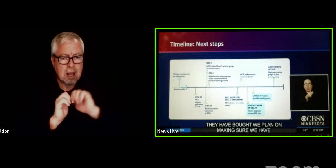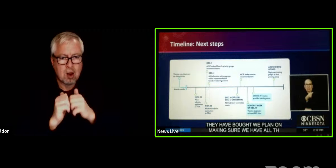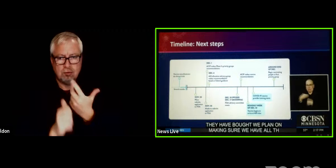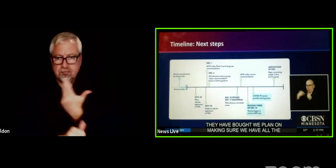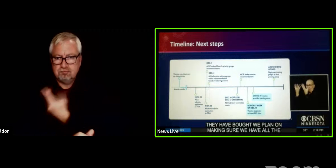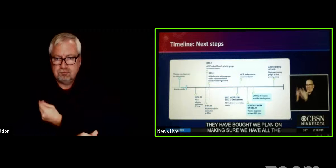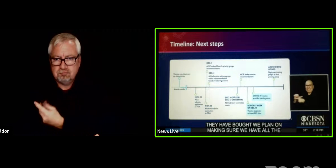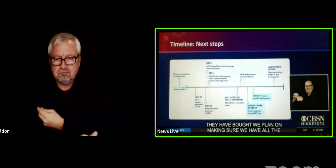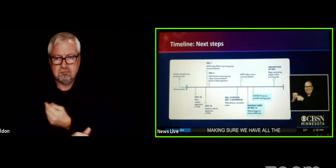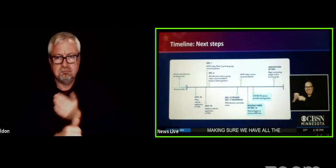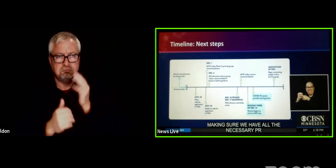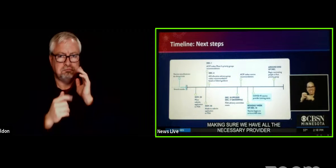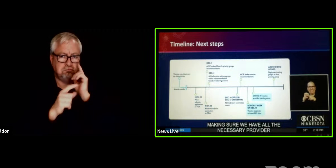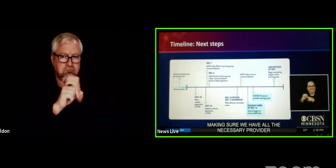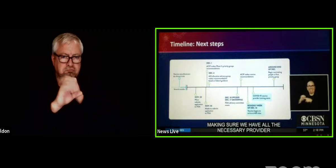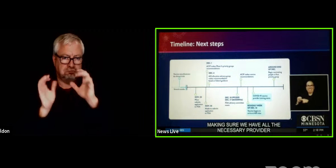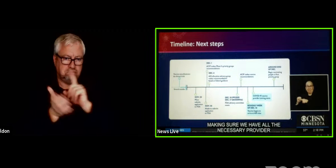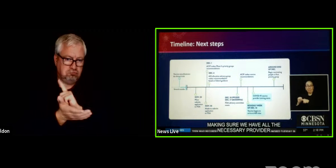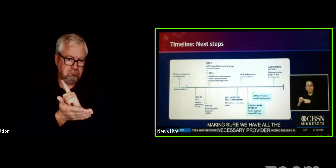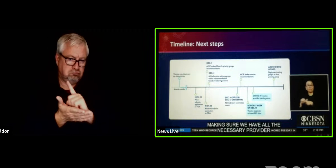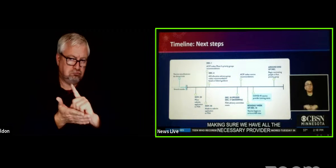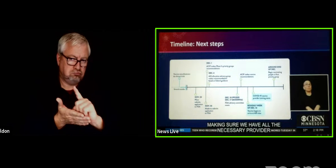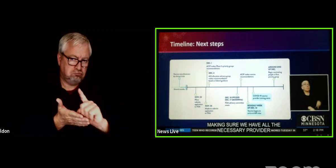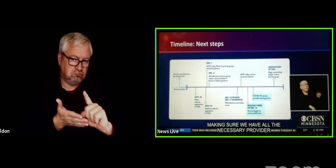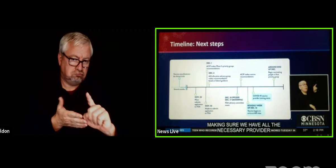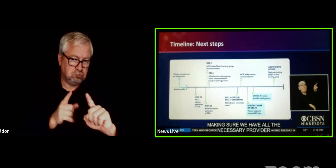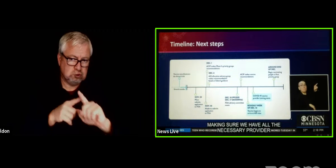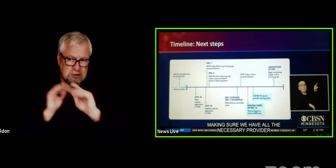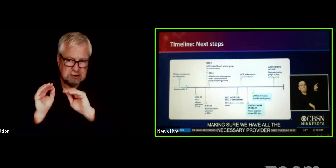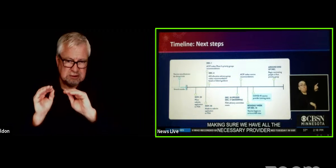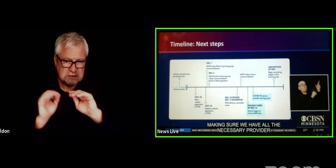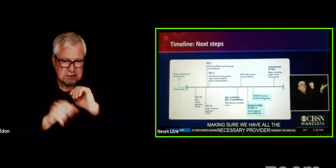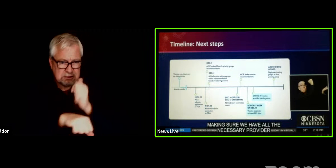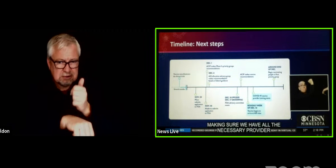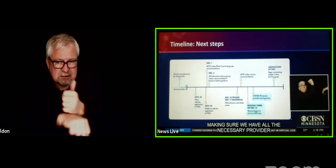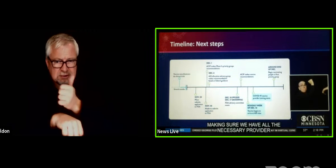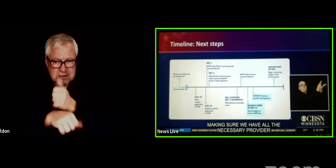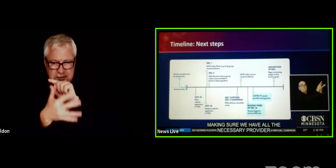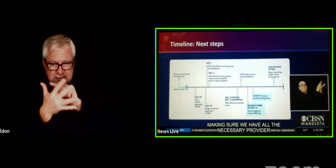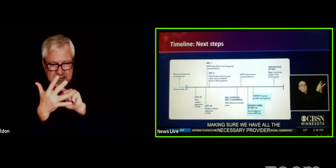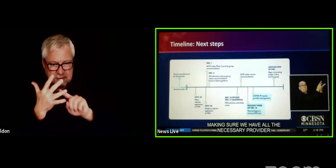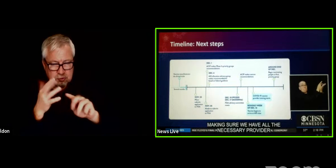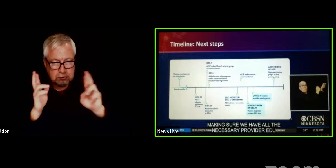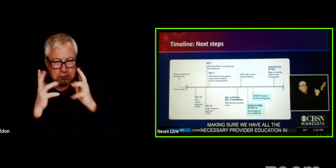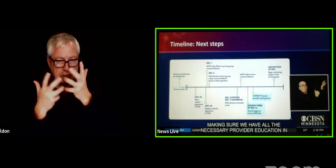TIME THAT VACCINE IS APPROVED AND WE GET THE ACIP RECOMMENDATIONS BEFORE WE'RE ADMINISTERING